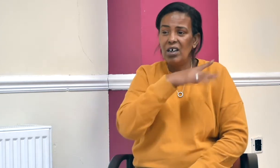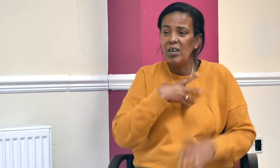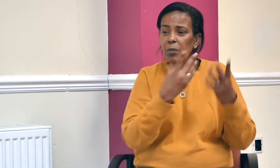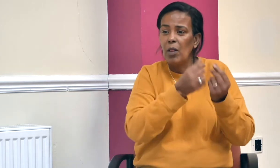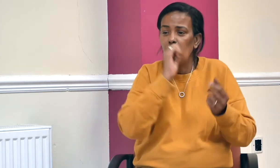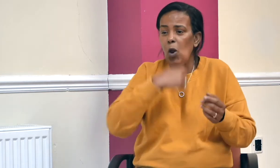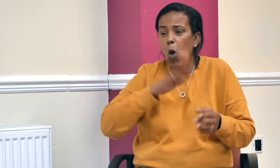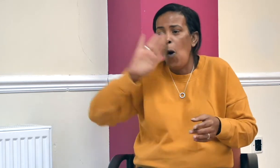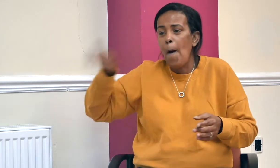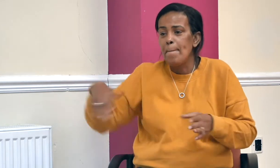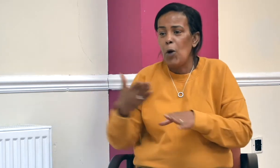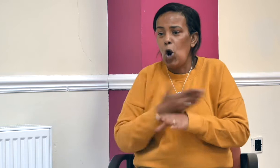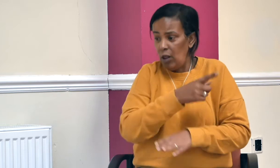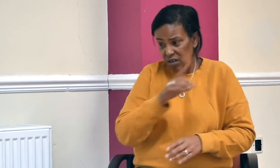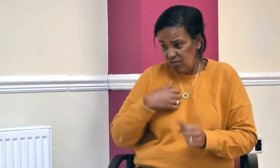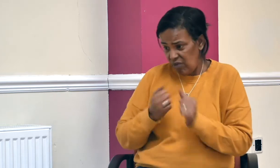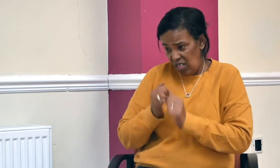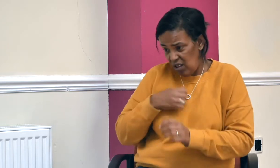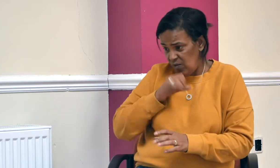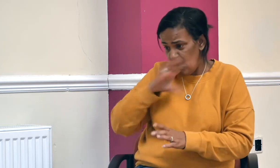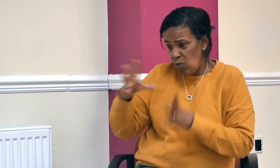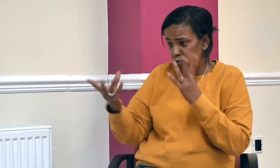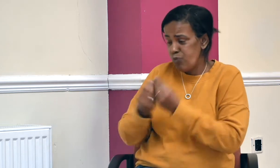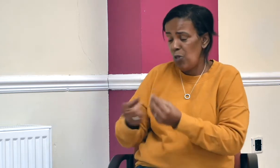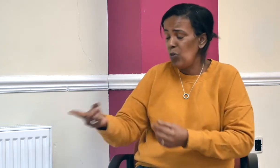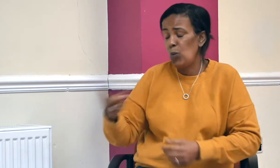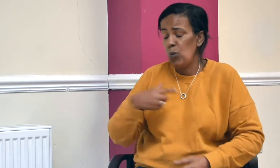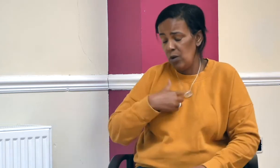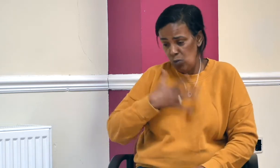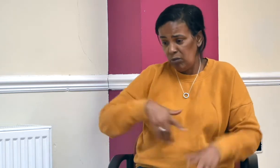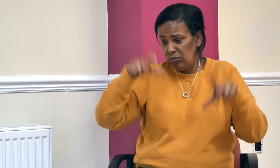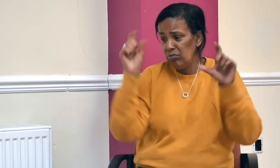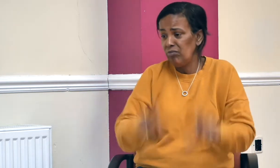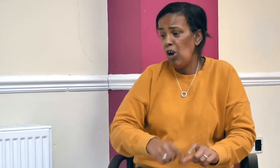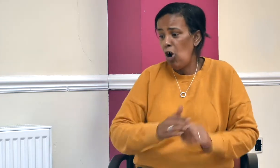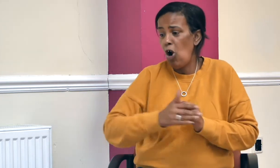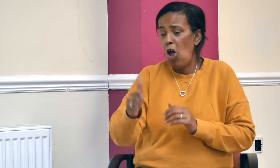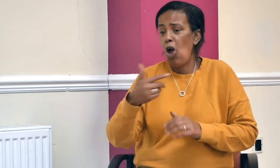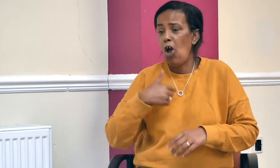I begged to go with him, "I'll go home early!" But my brother said, "I won't leave with you, I want to stay late."